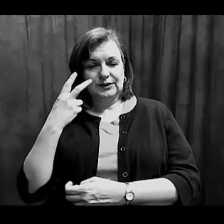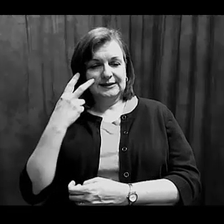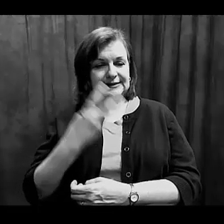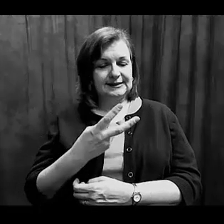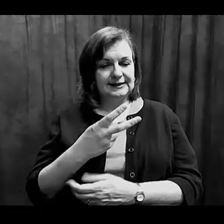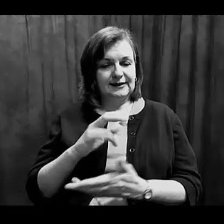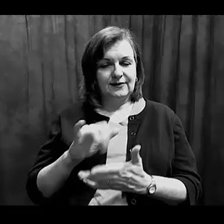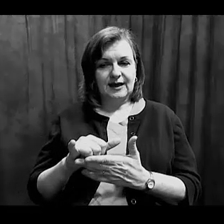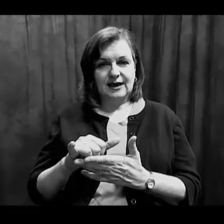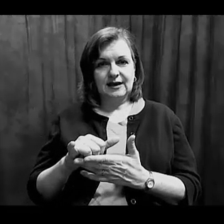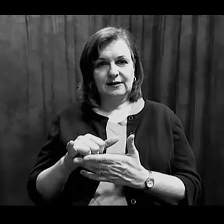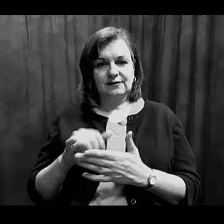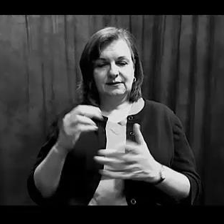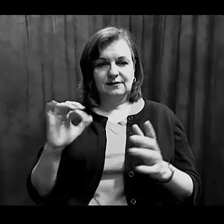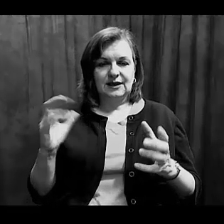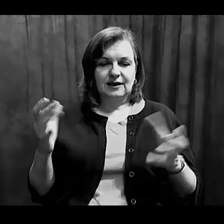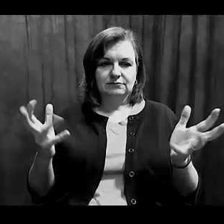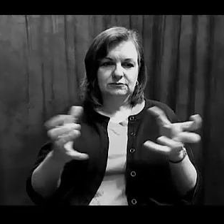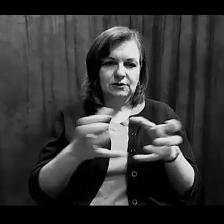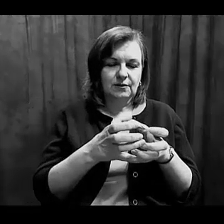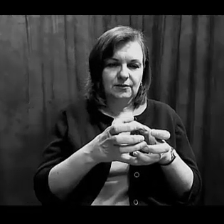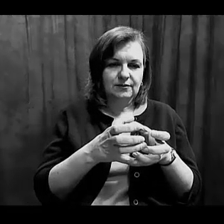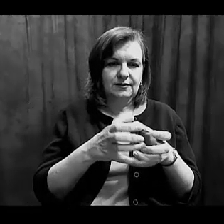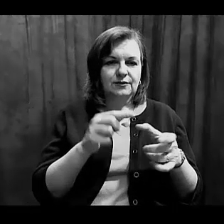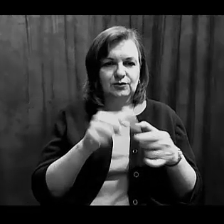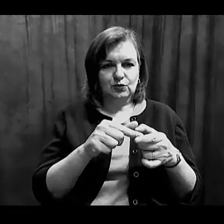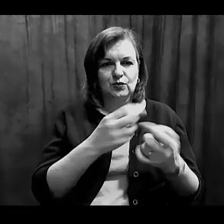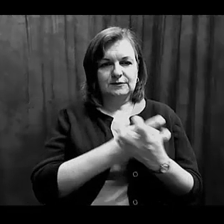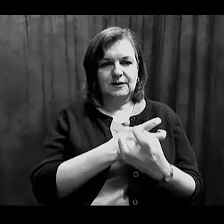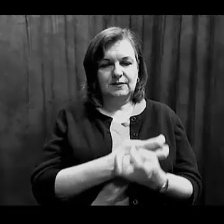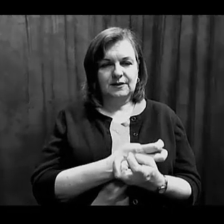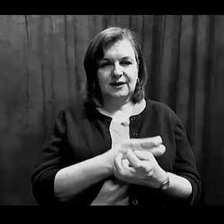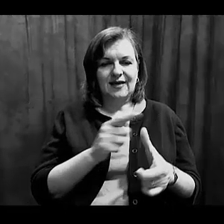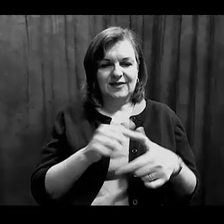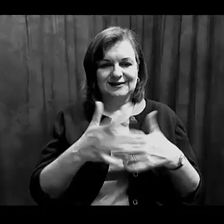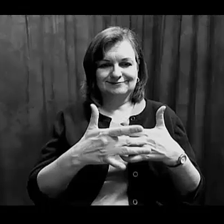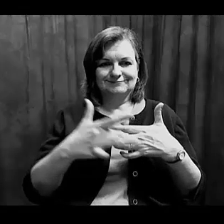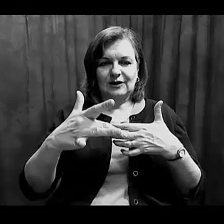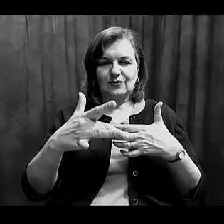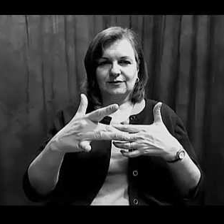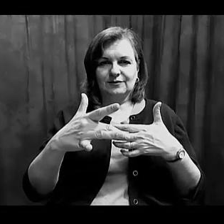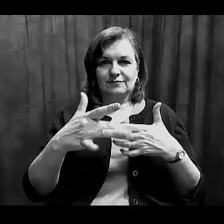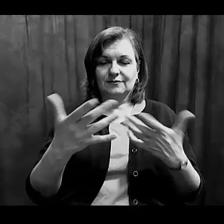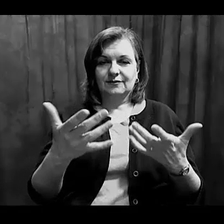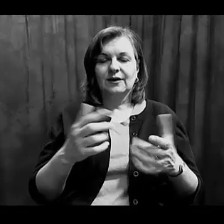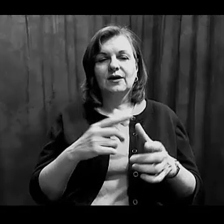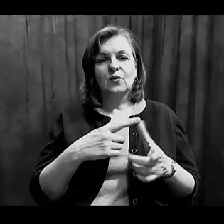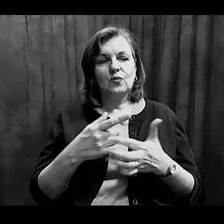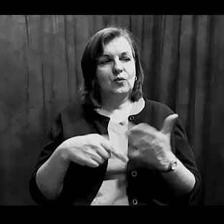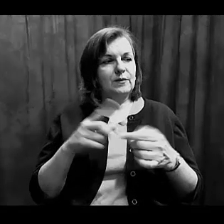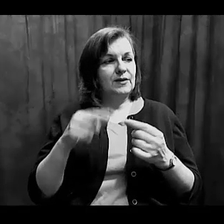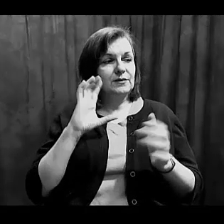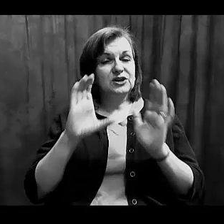fact that it's going to light up the skeleton does it do that?? most certainly does!!